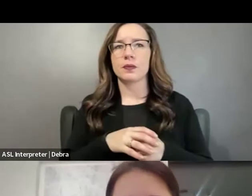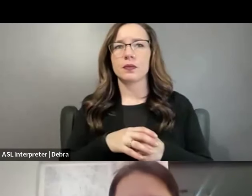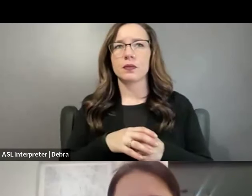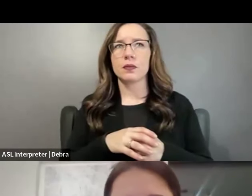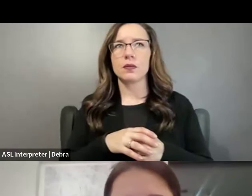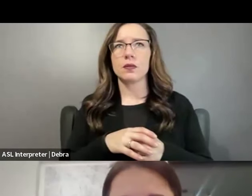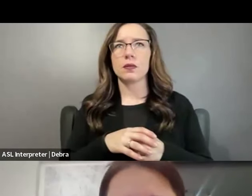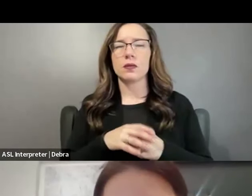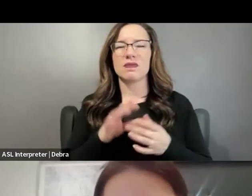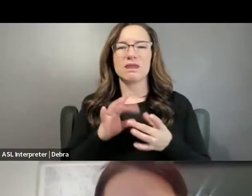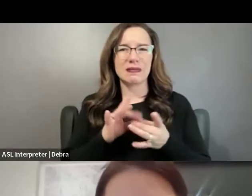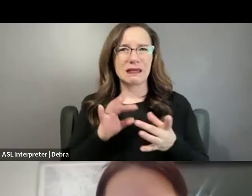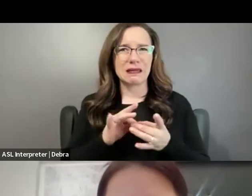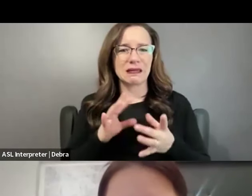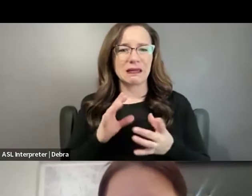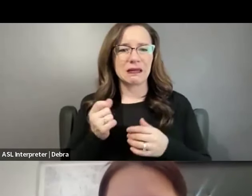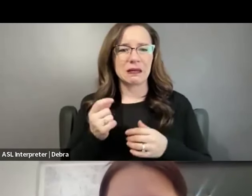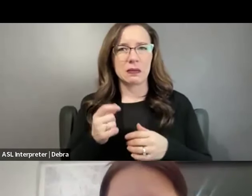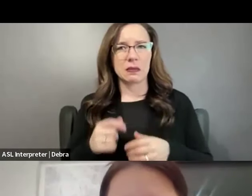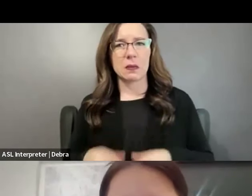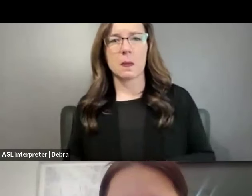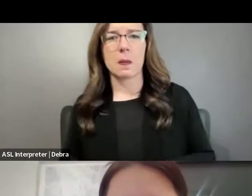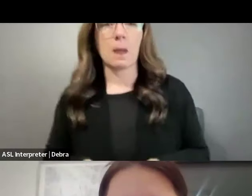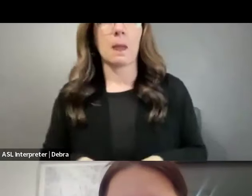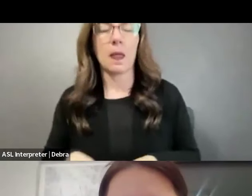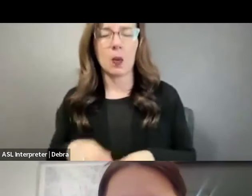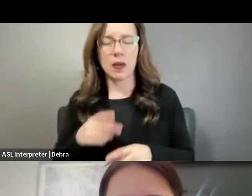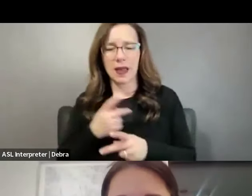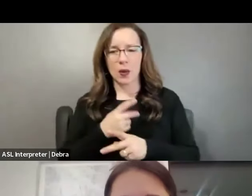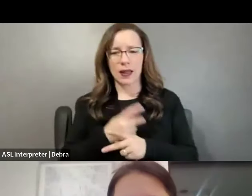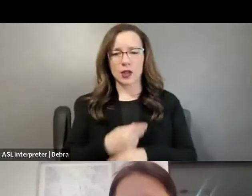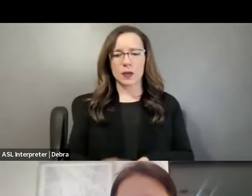It is okay.